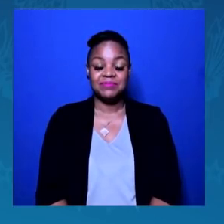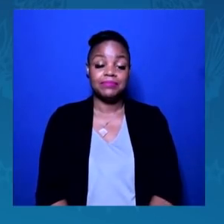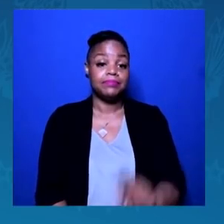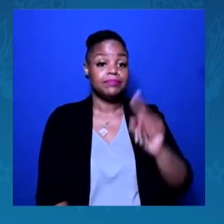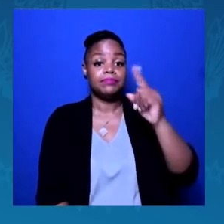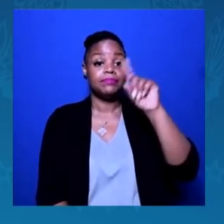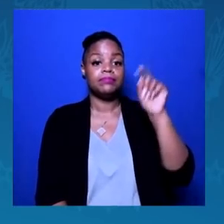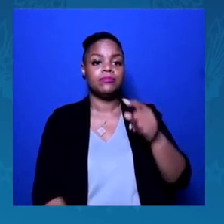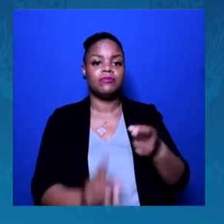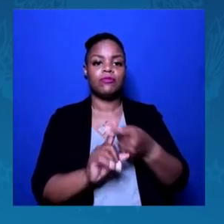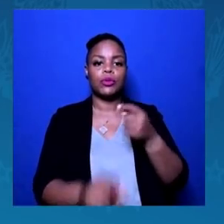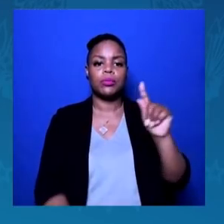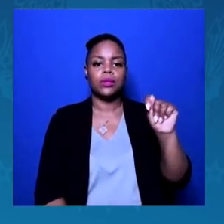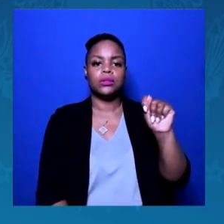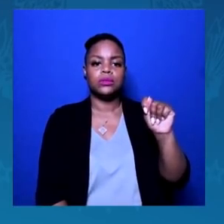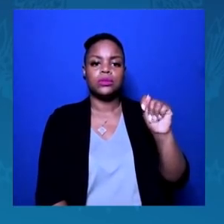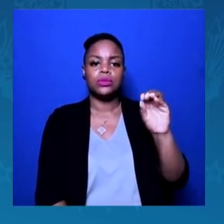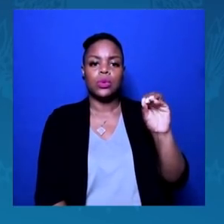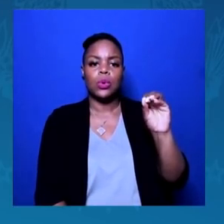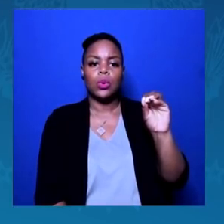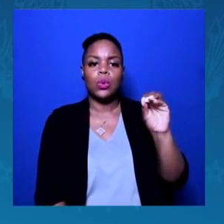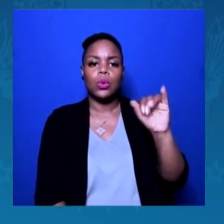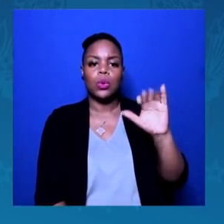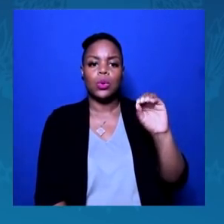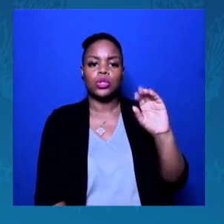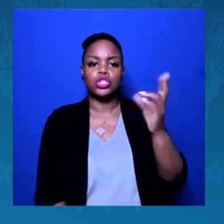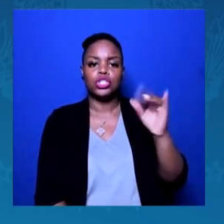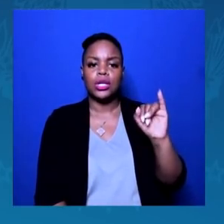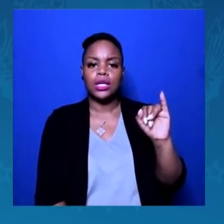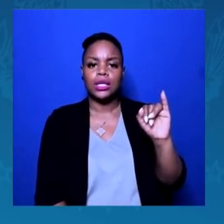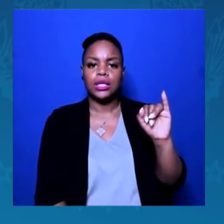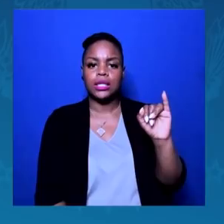The Press: (Foreign Language.)